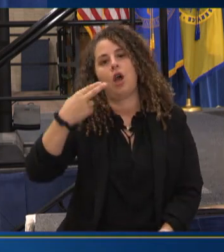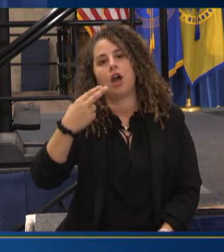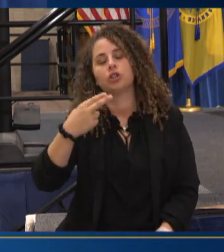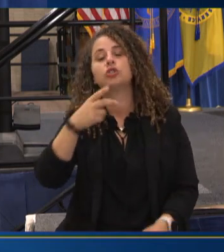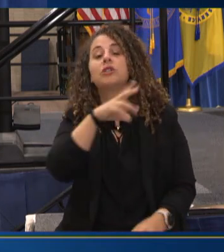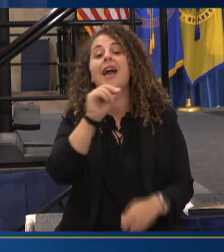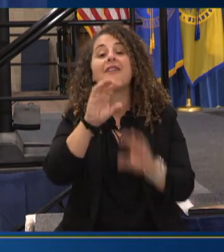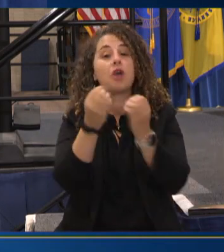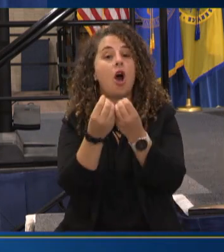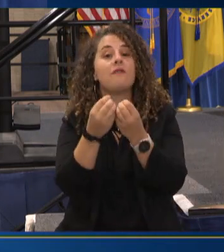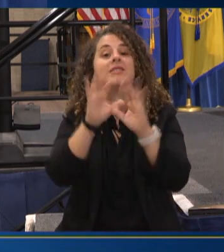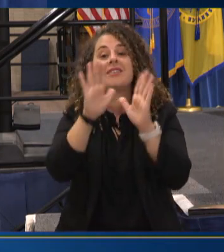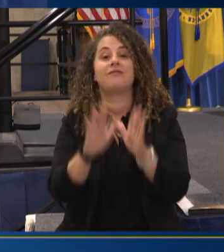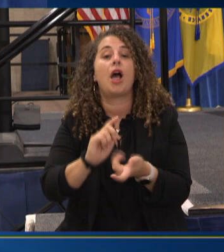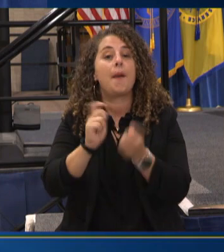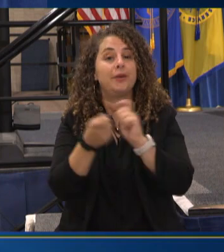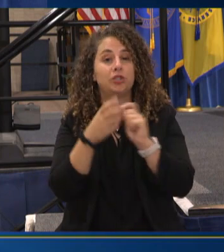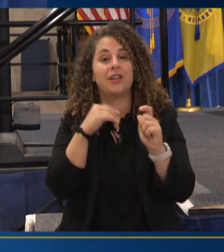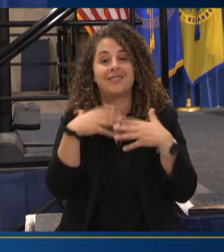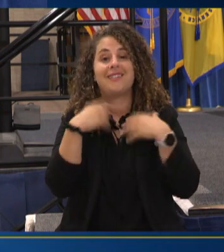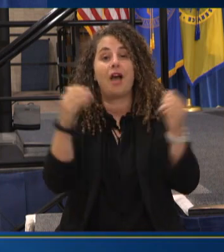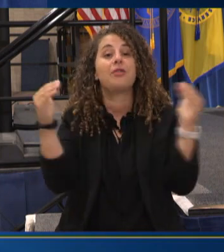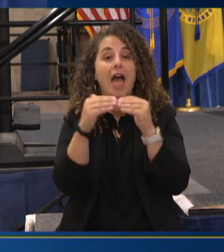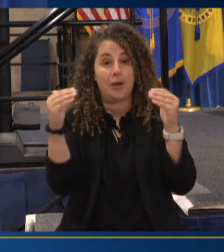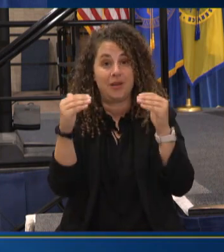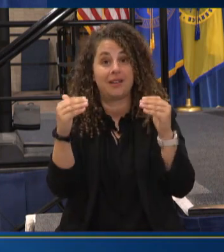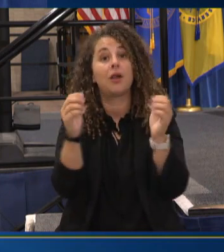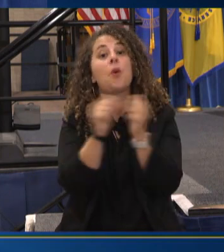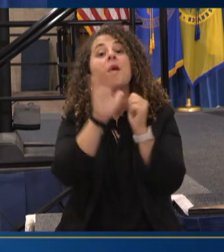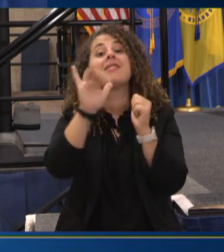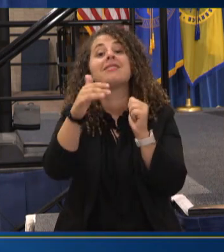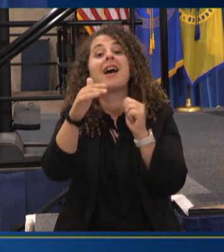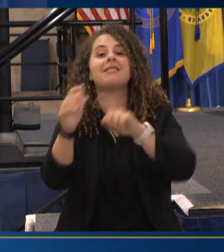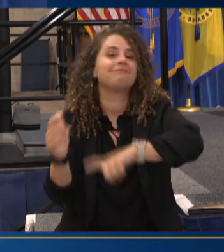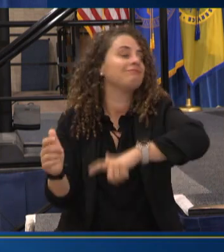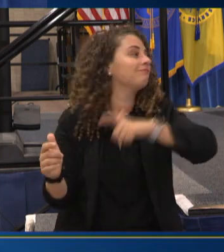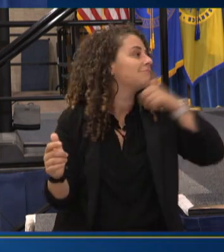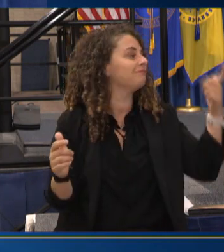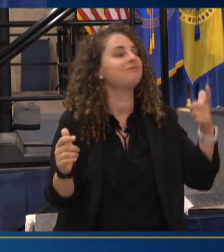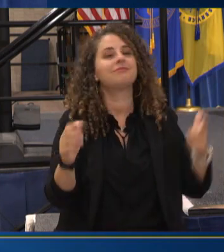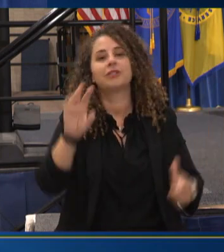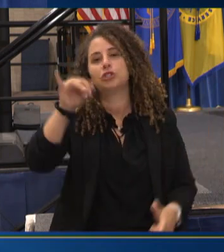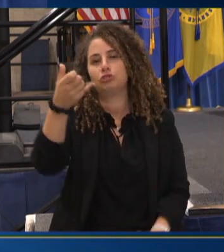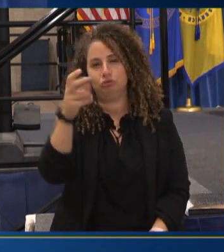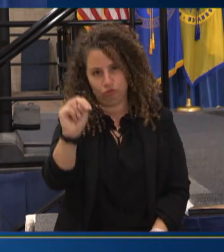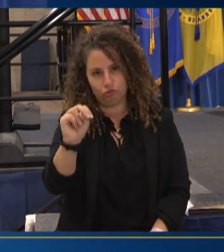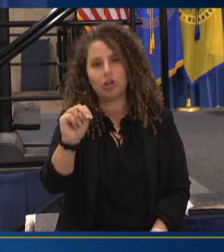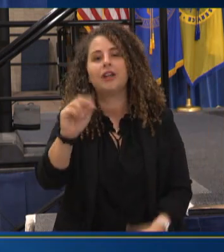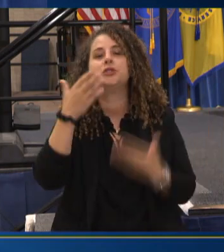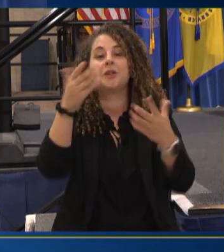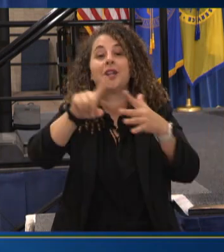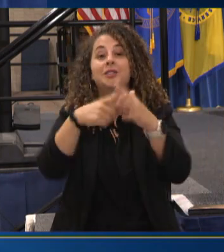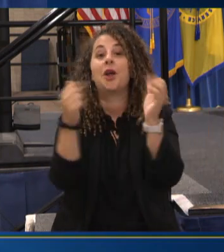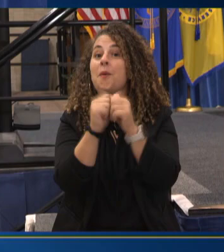the Office of Climate Change and Health Equity. And with that, I'll hand the microphone back to John Balbas to get us started with the first panel.